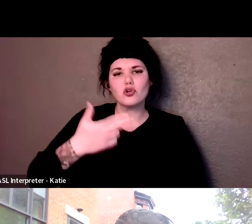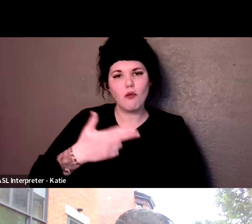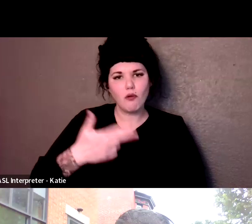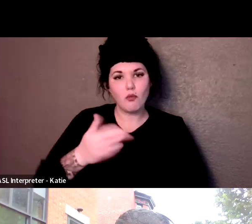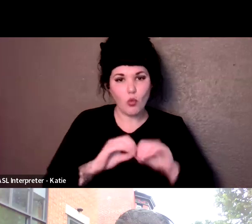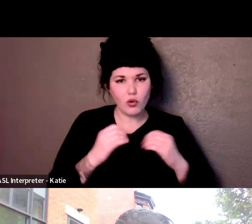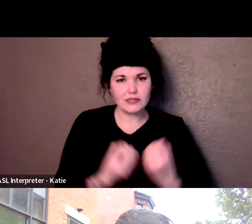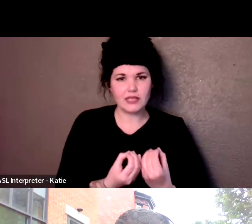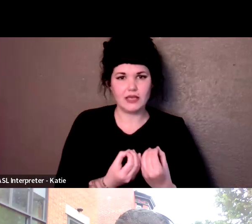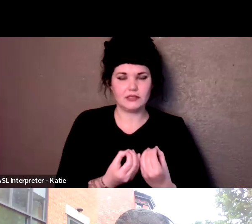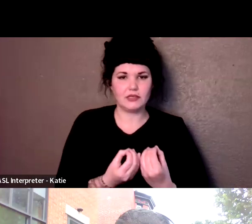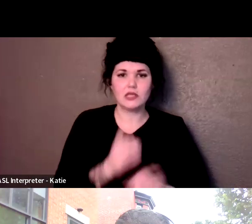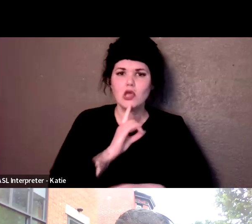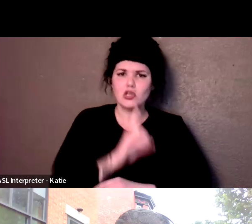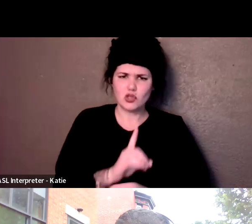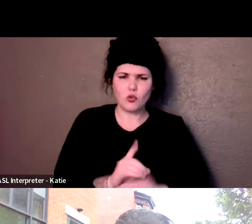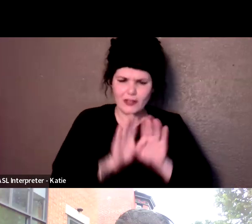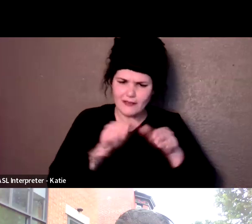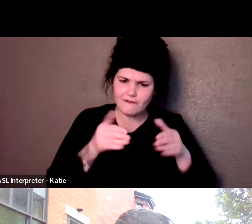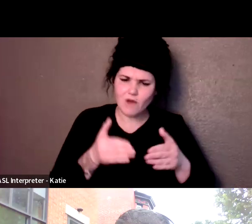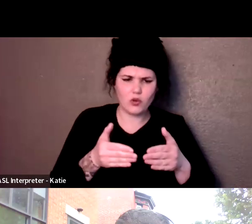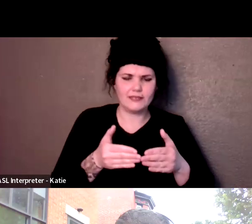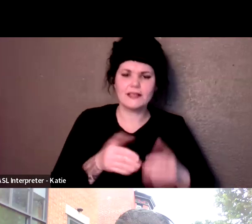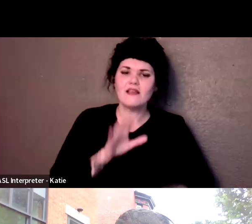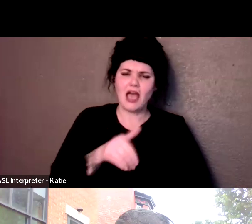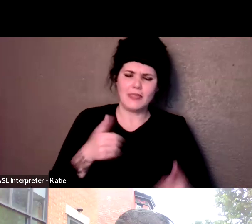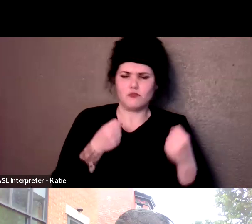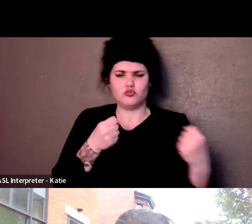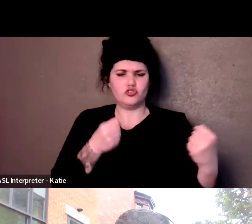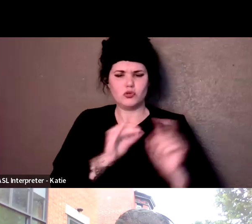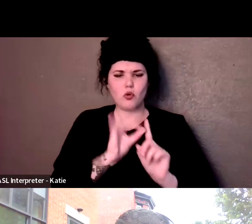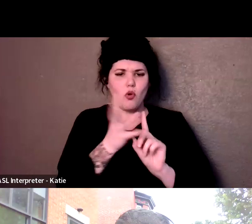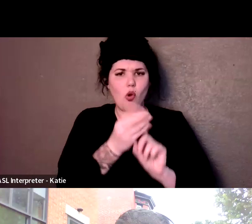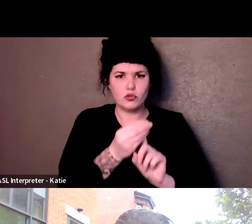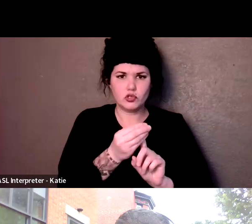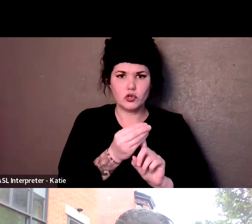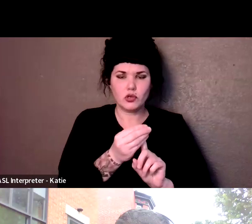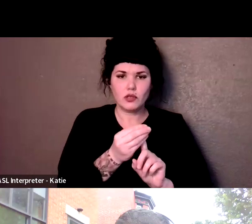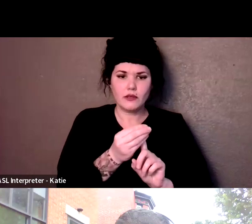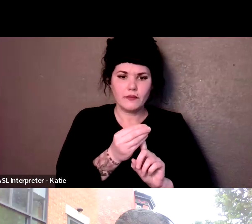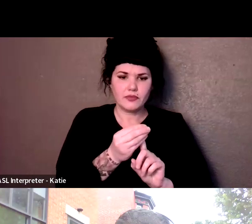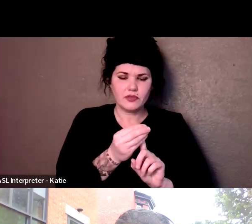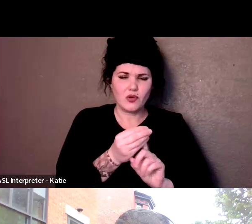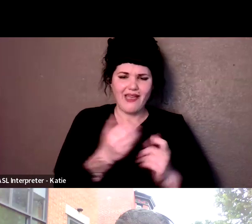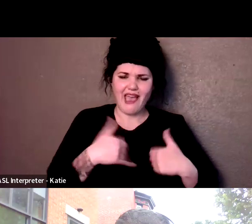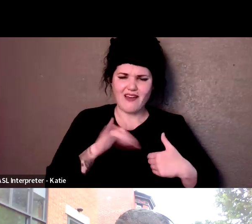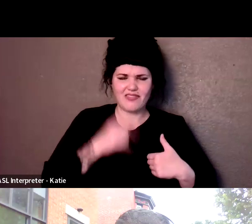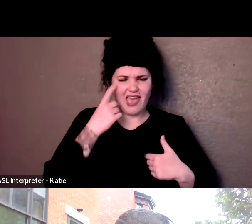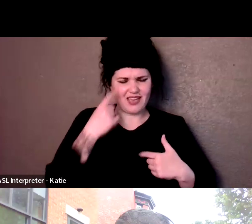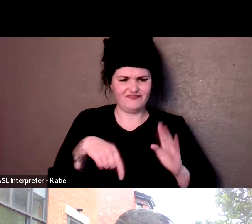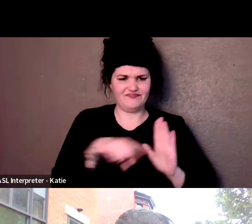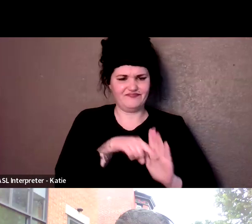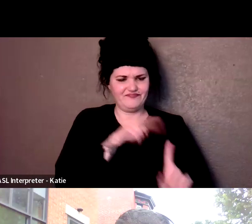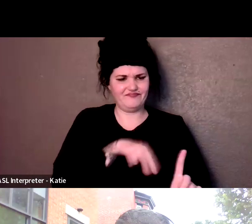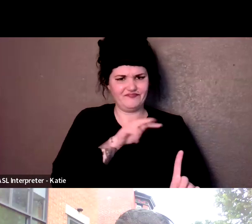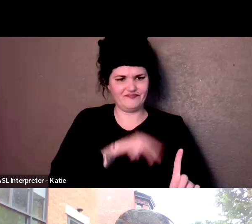machismo culture destigmatizing asking for help because their members lives are literally at stake?"